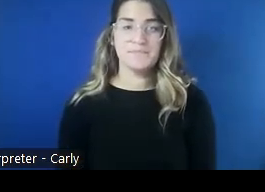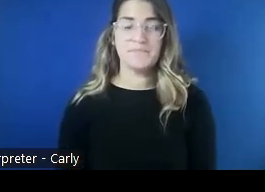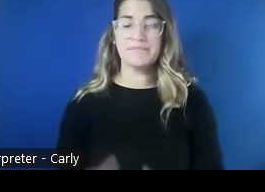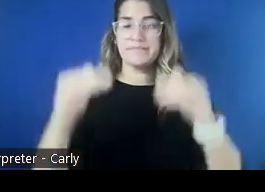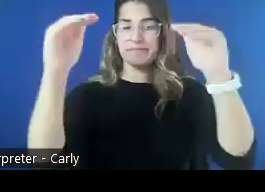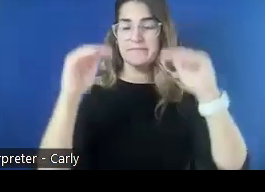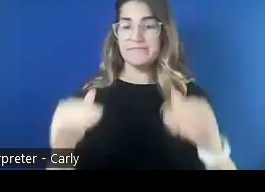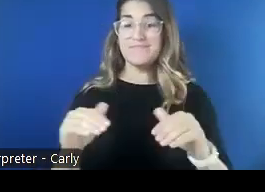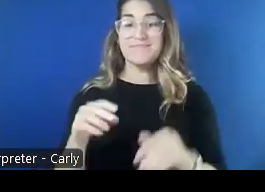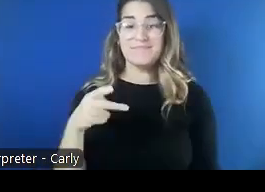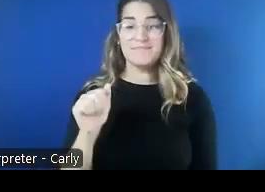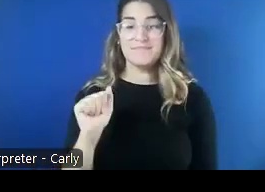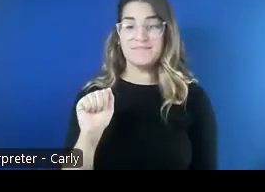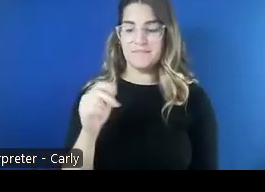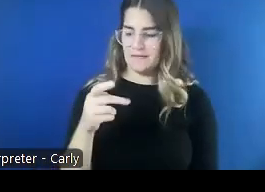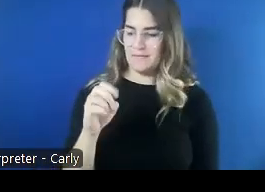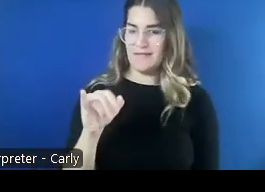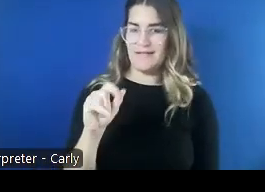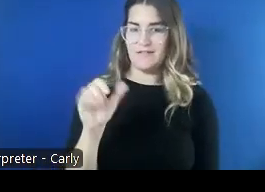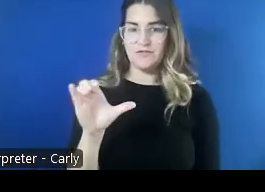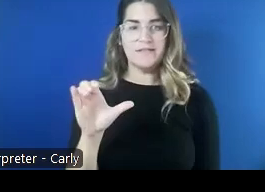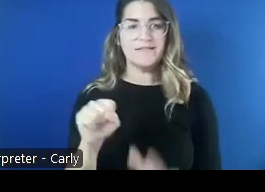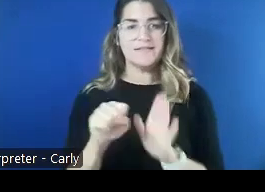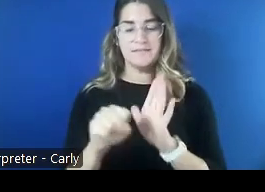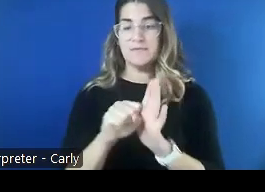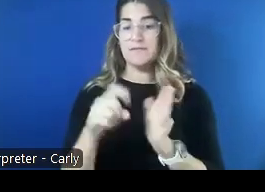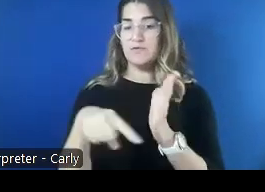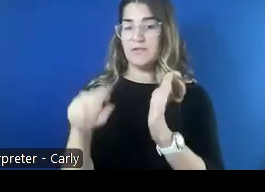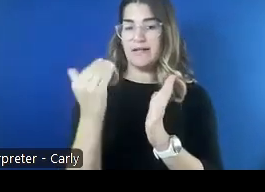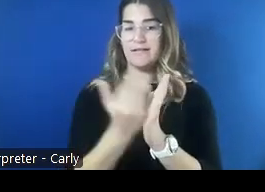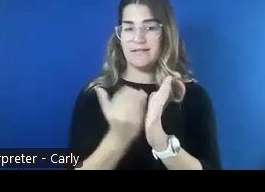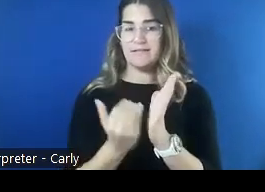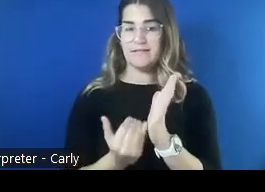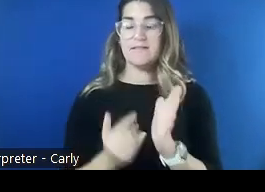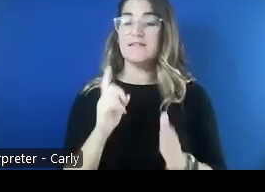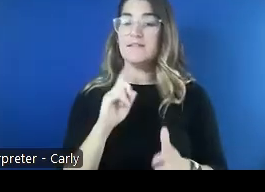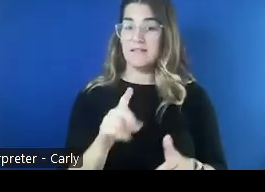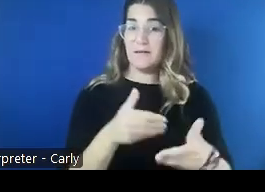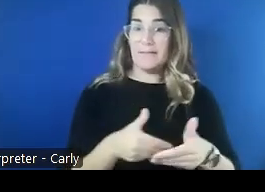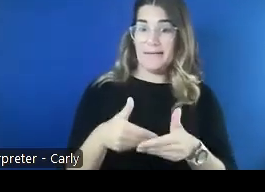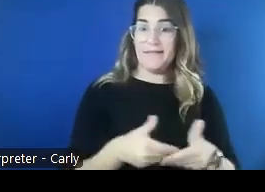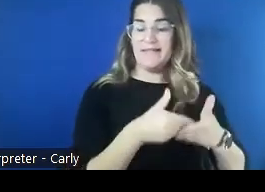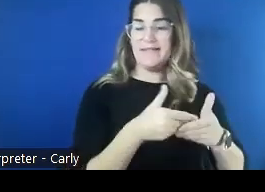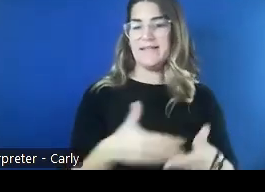there's a baby version and a preschool version uh so the baby PSC screens for concerns in three